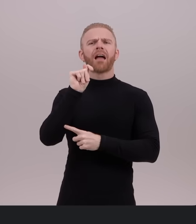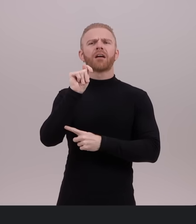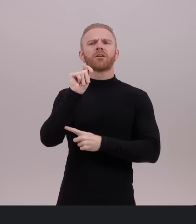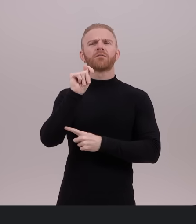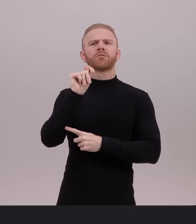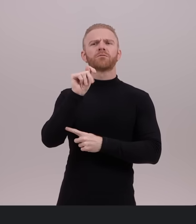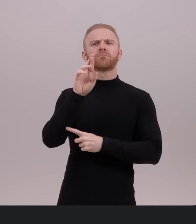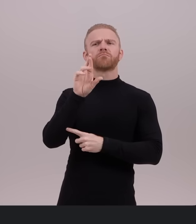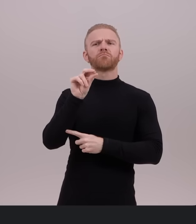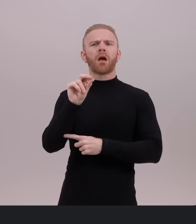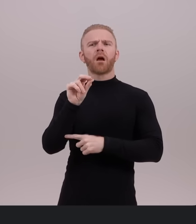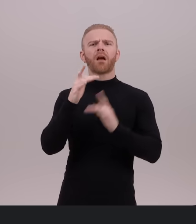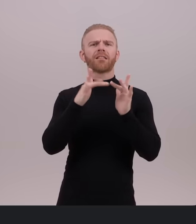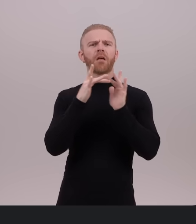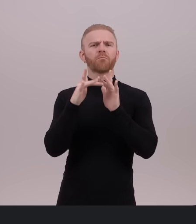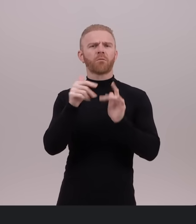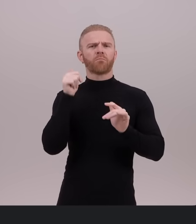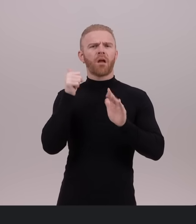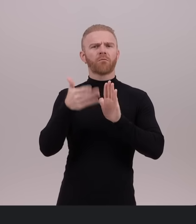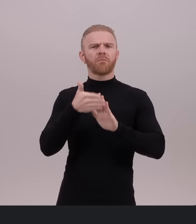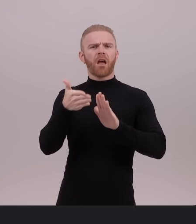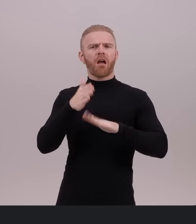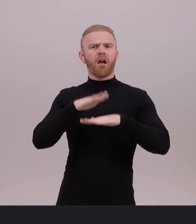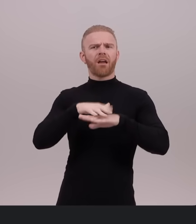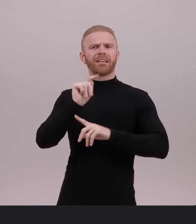Because it heard the TPU was always a bit too tensor.